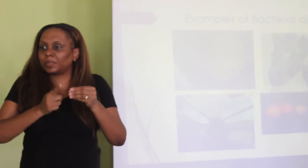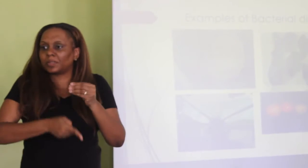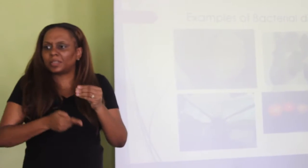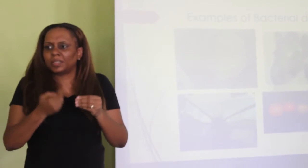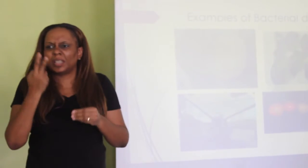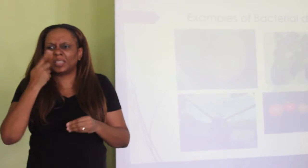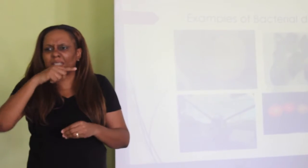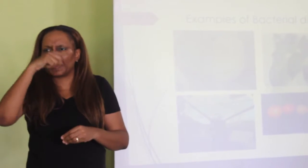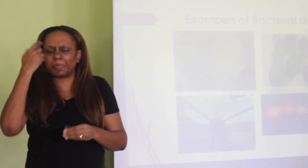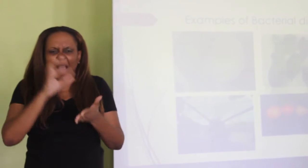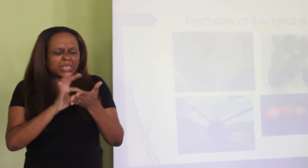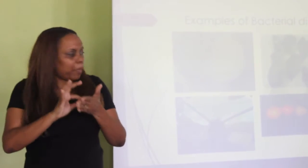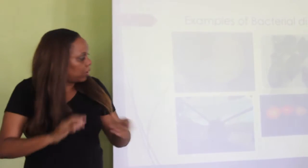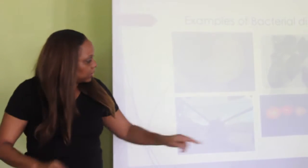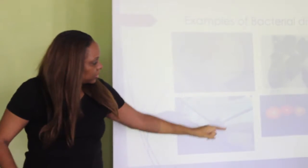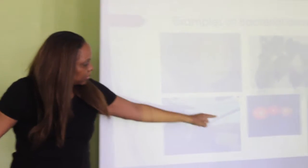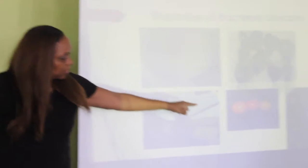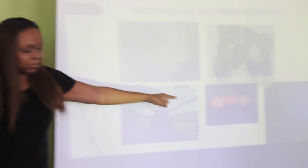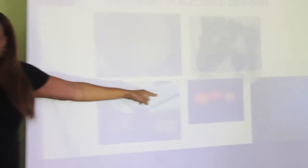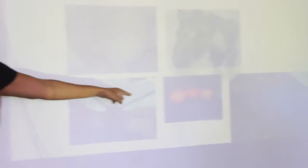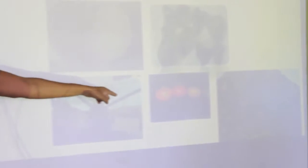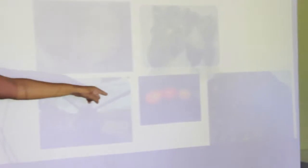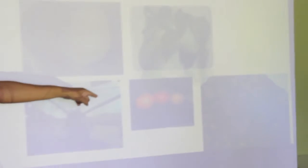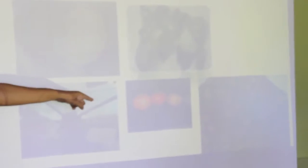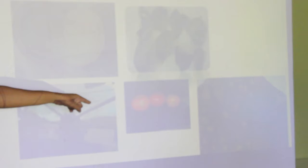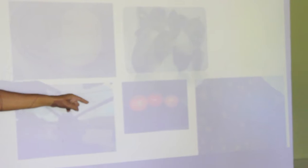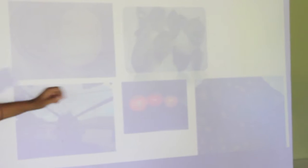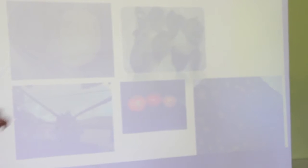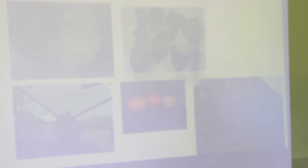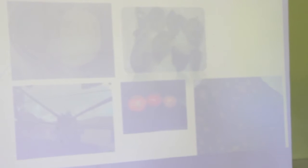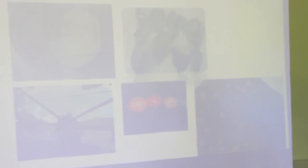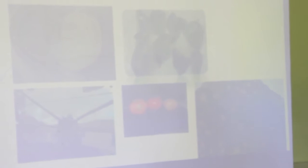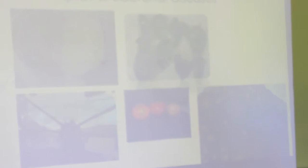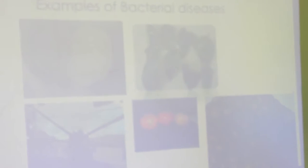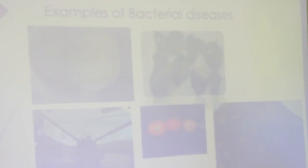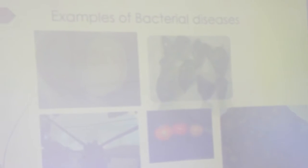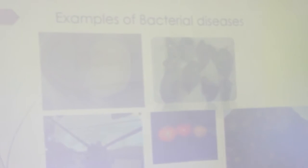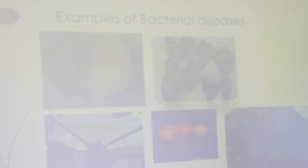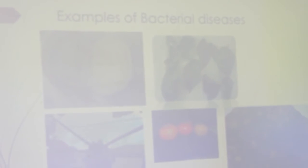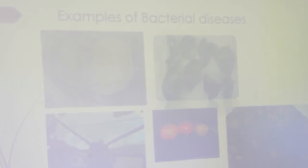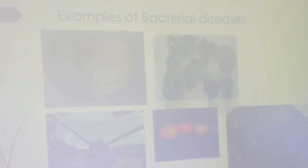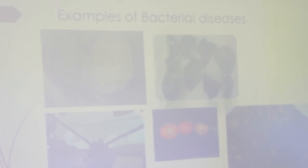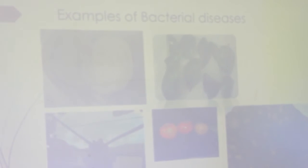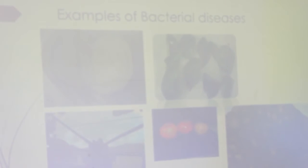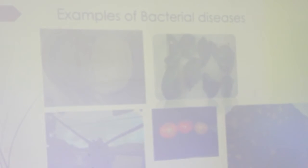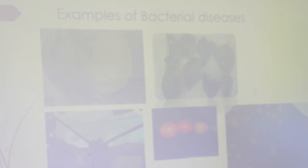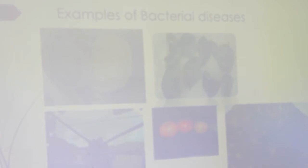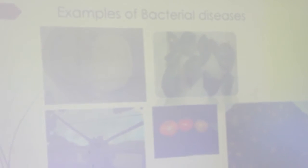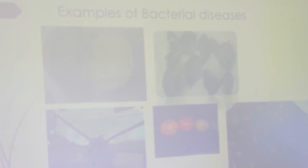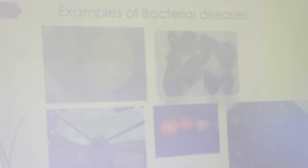not freezing to the other so the tomato plant you are seeing there um that's back a bacterium